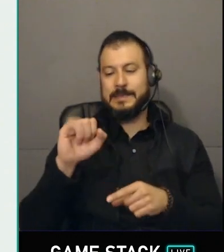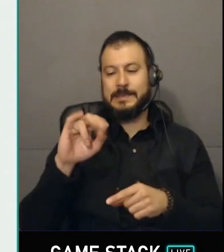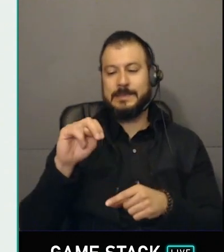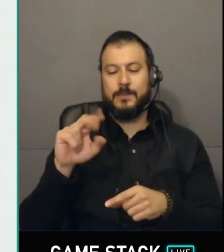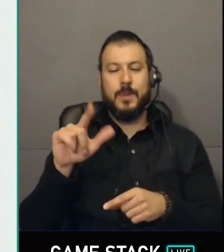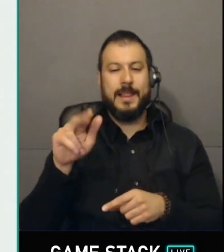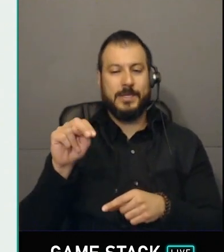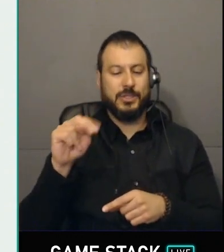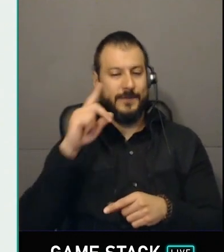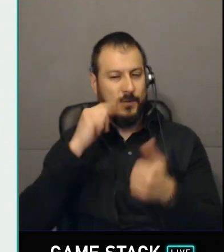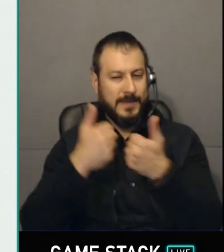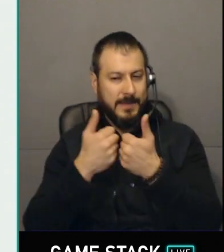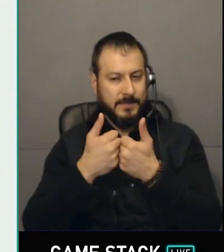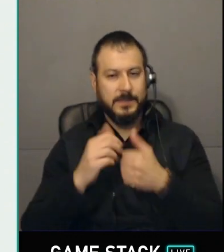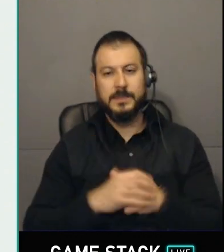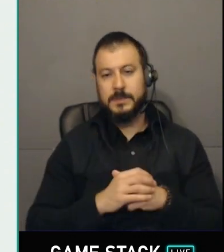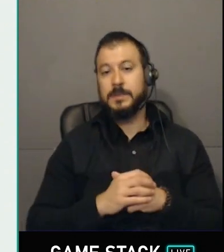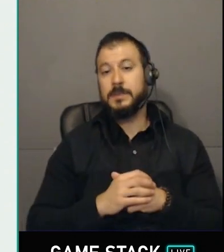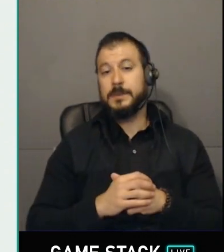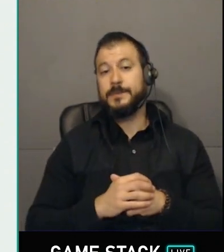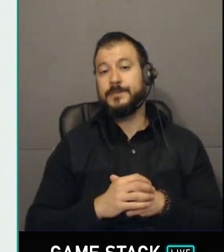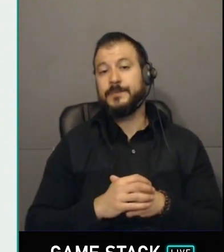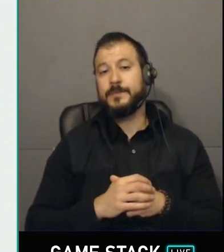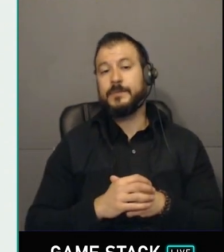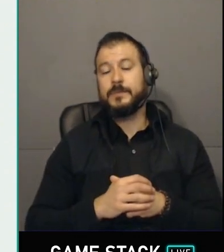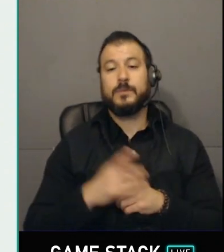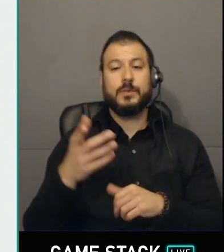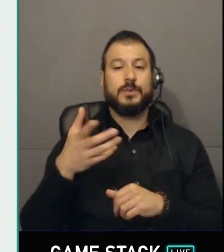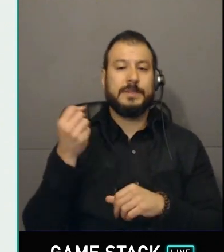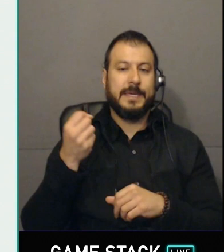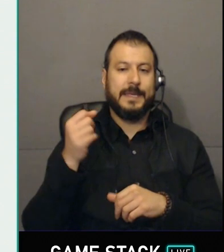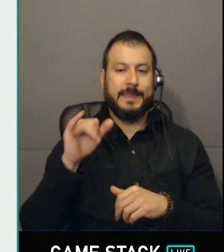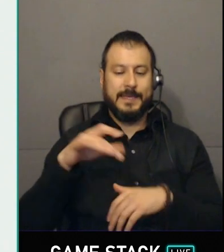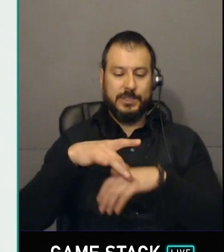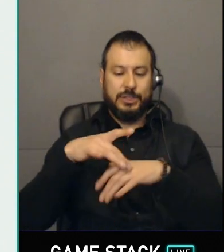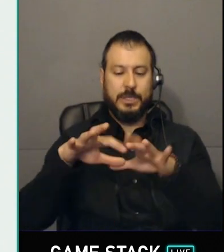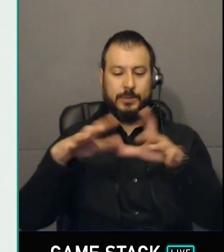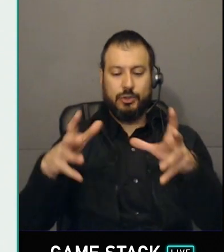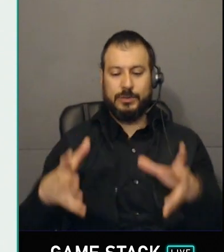What this does is, you take the geometry of your game,